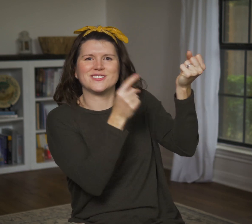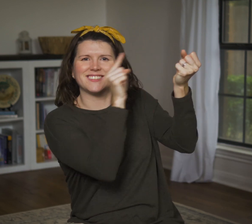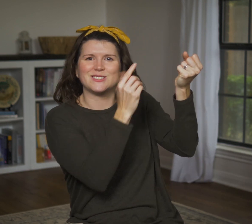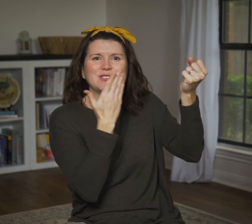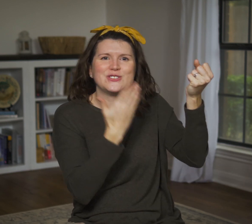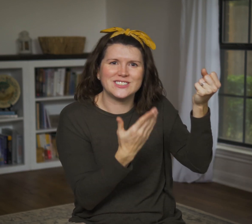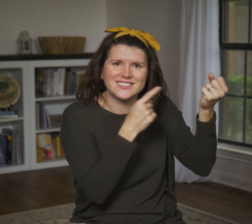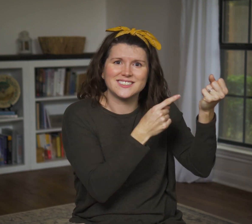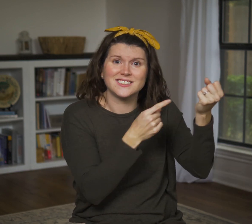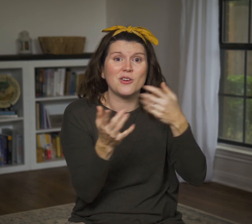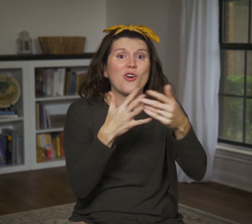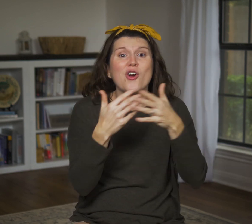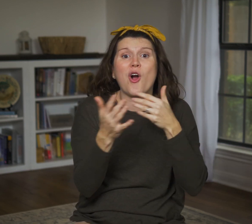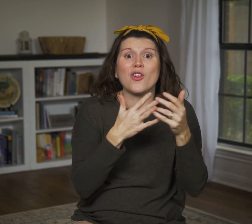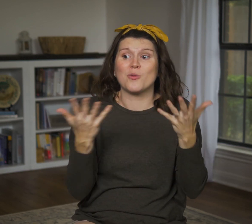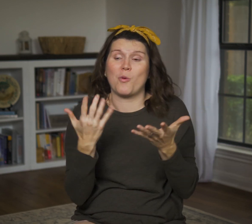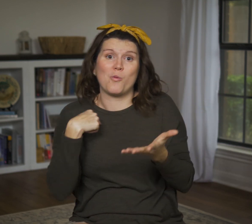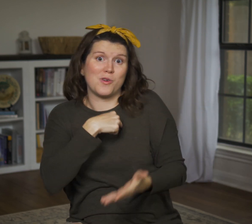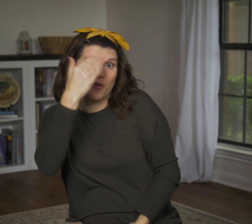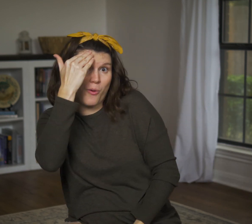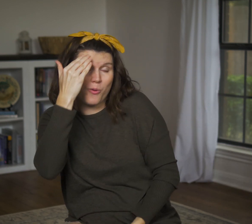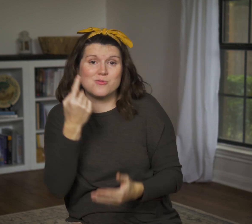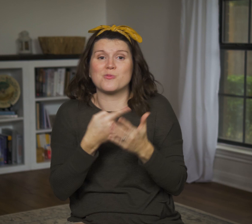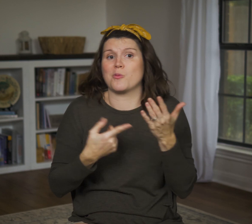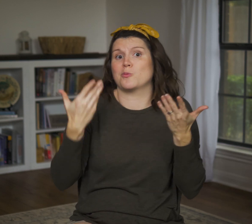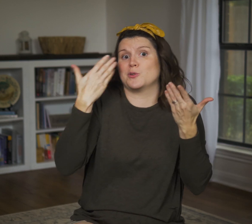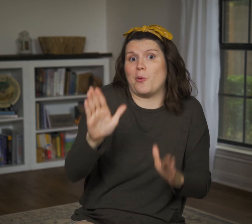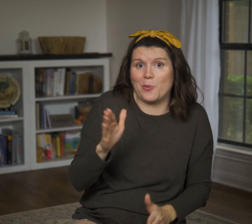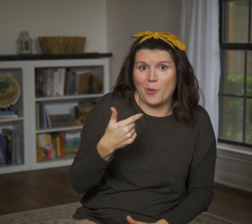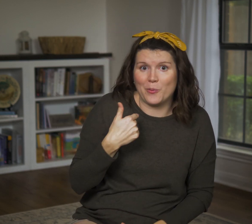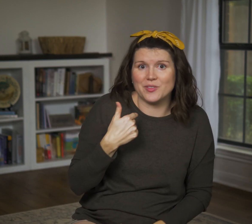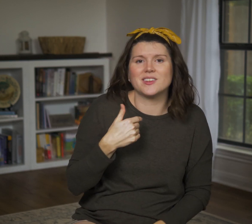trusting His goodness. Regardless of what we know or don’t know,